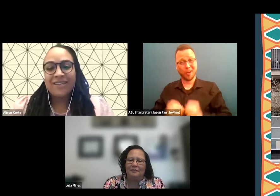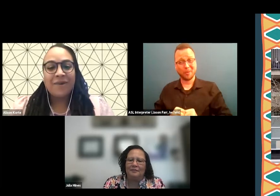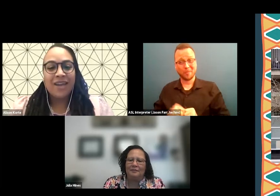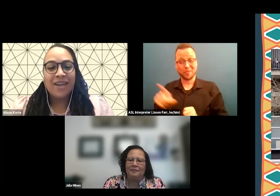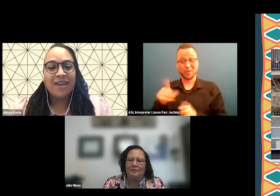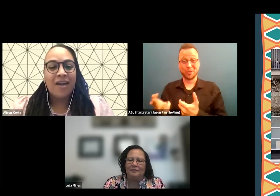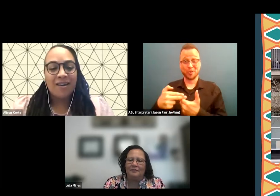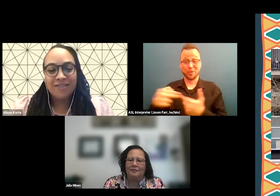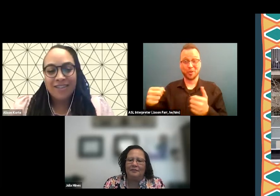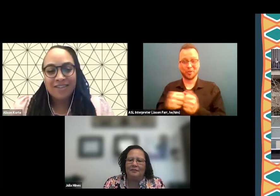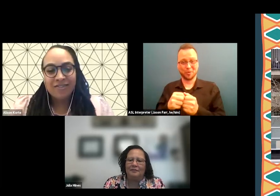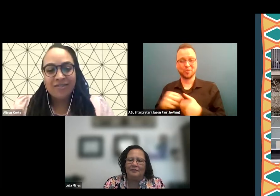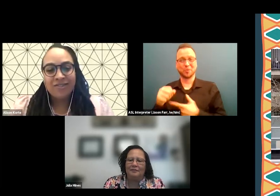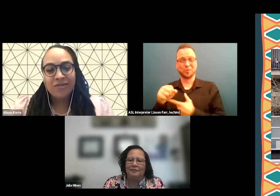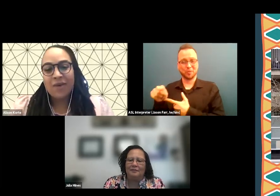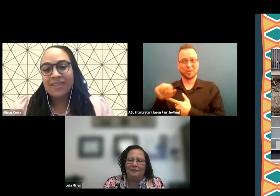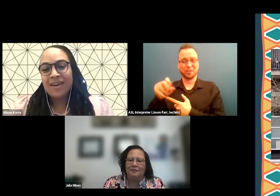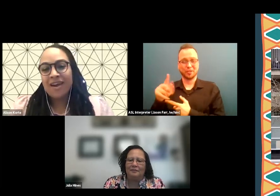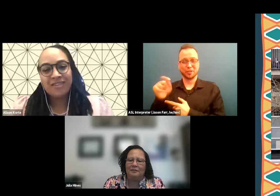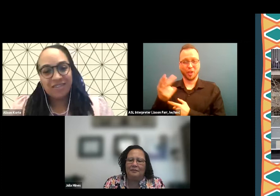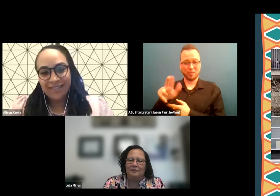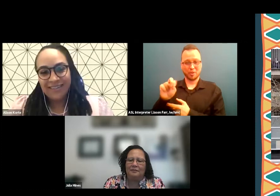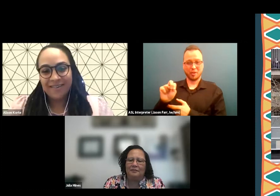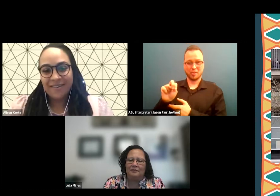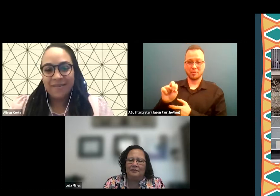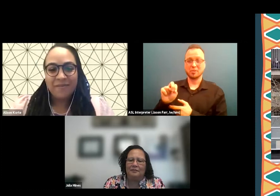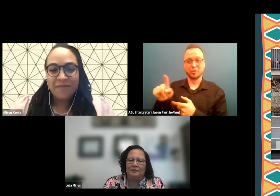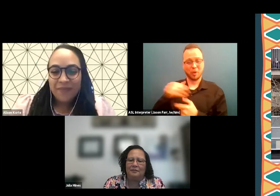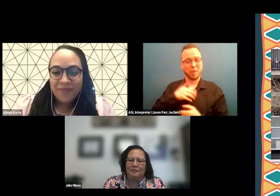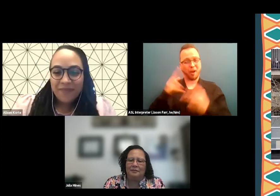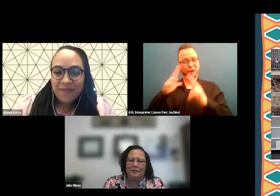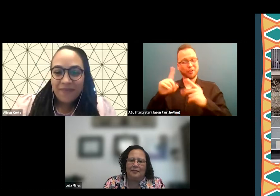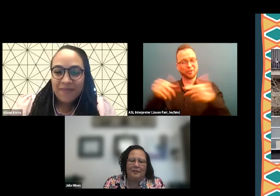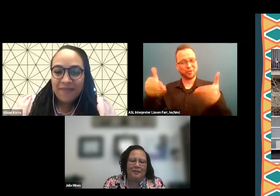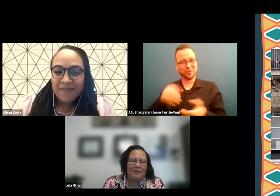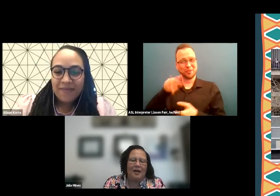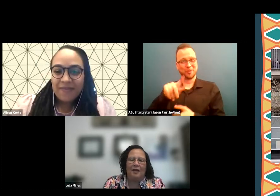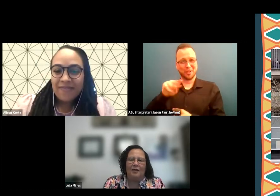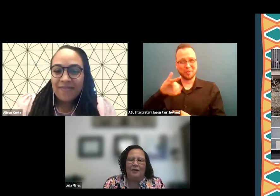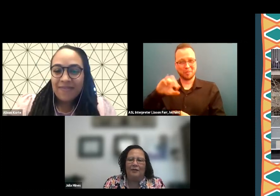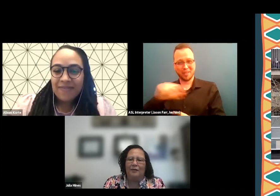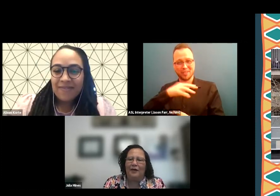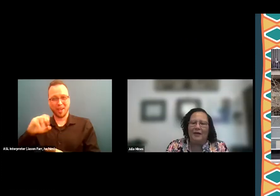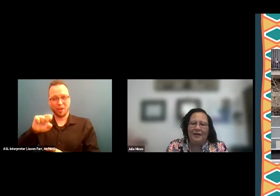And so is my honor to introduce Julia Mines and Eoj Johnson. Hello everyone.